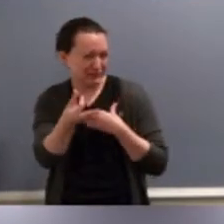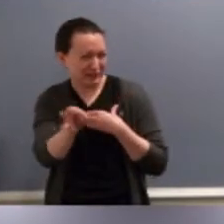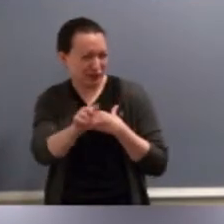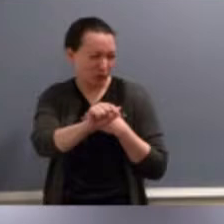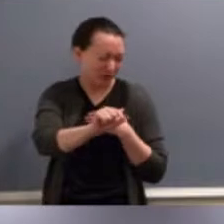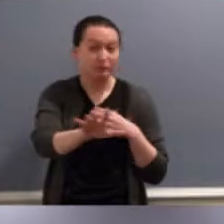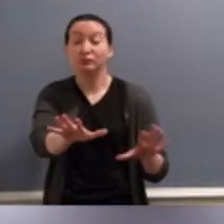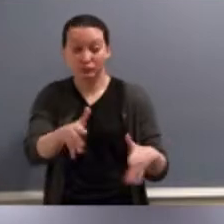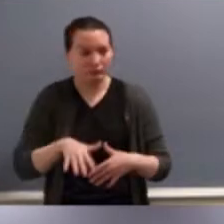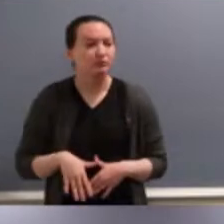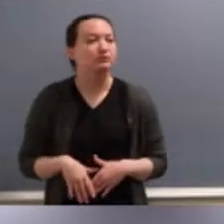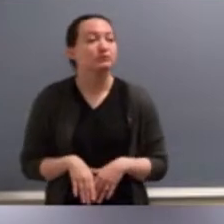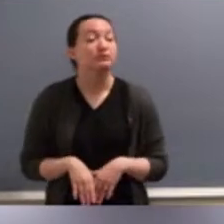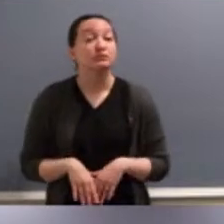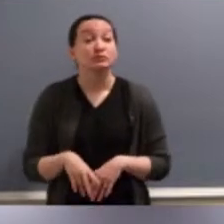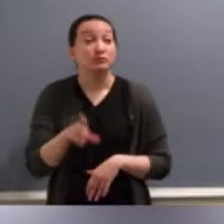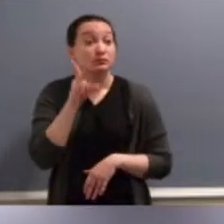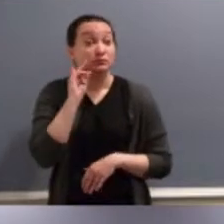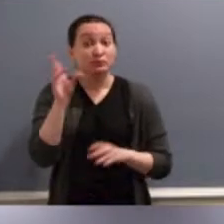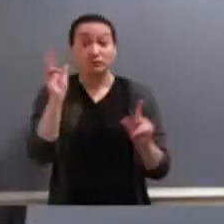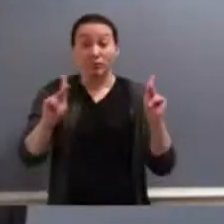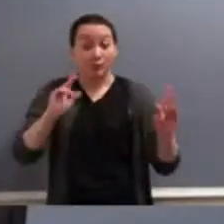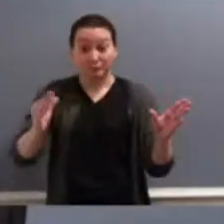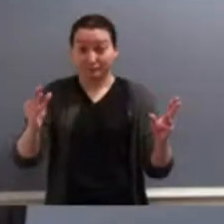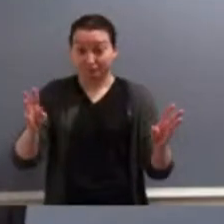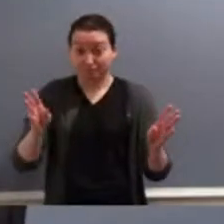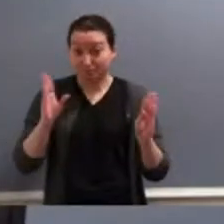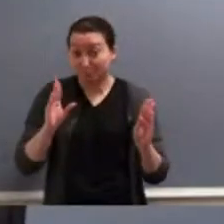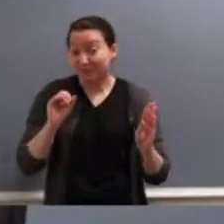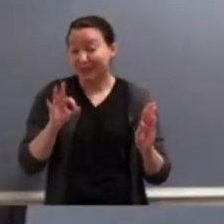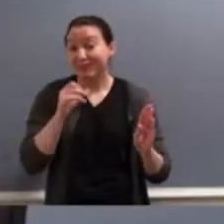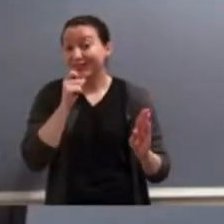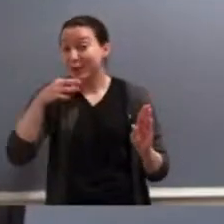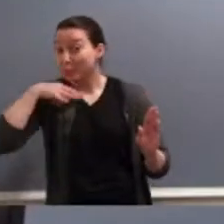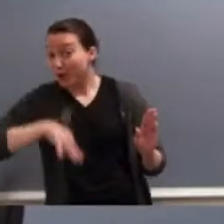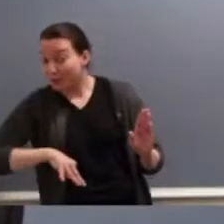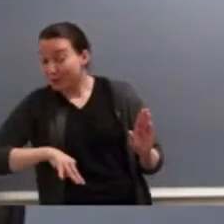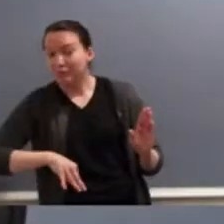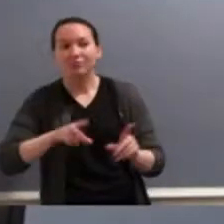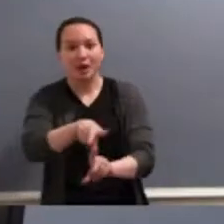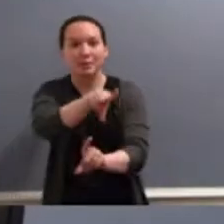good so what I'm saying for whoever's listening if you're a non-profit put in your application go on